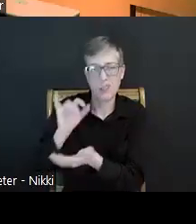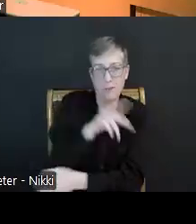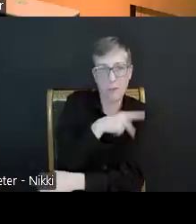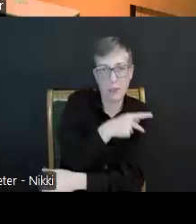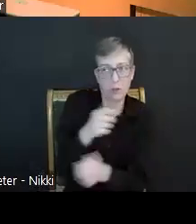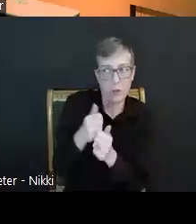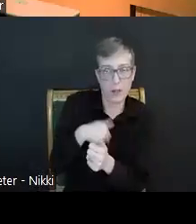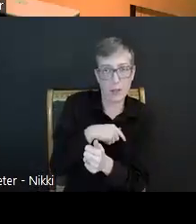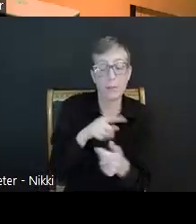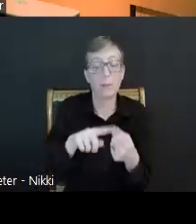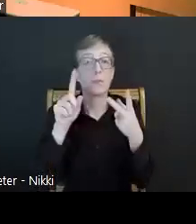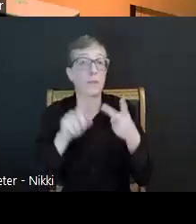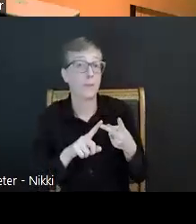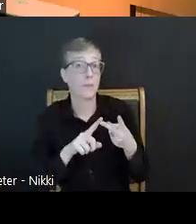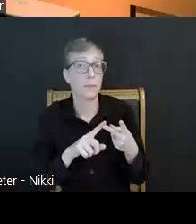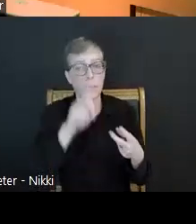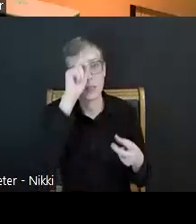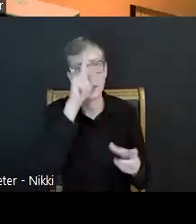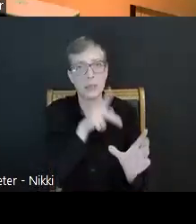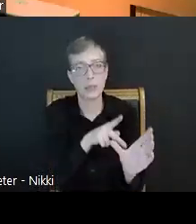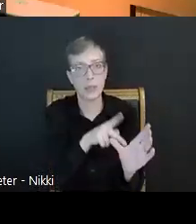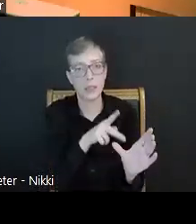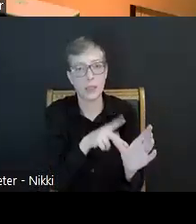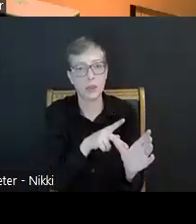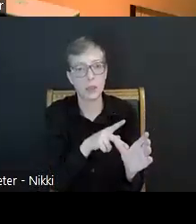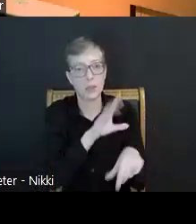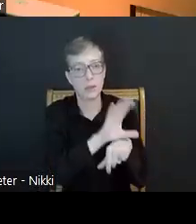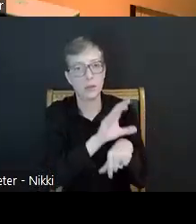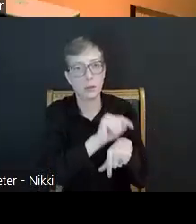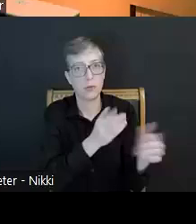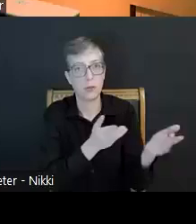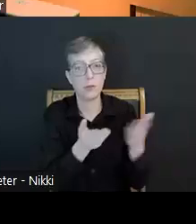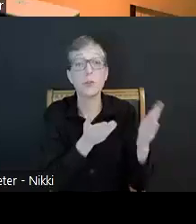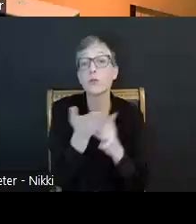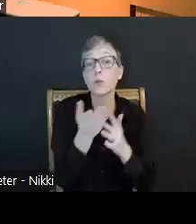consultation service um through Department of Psychiatry um which I believe uh if you do if